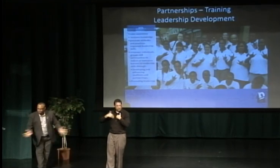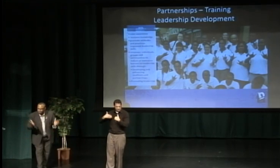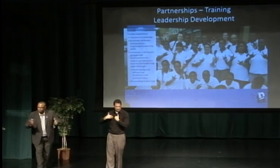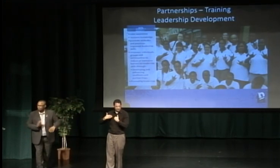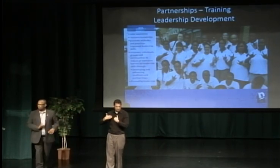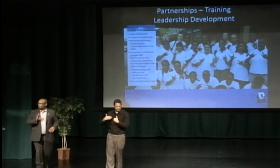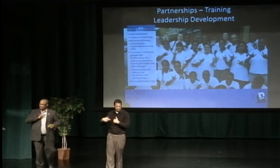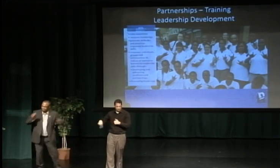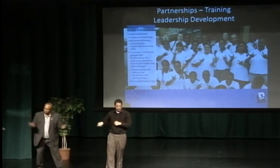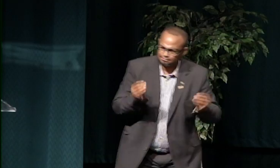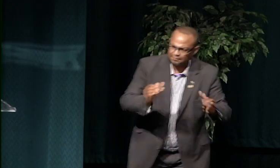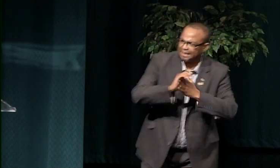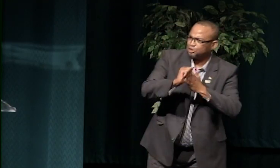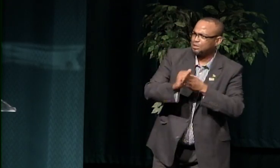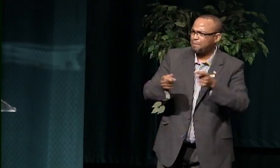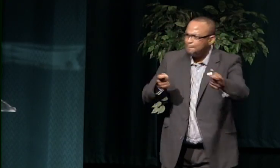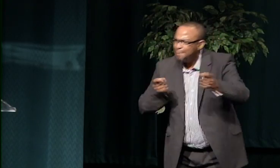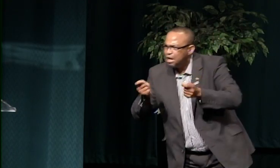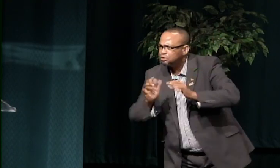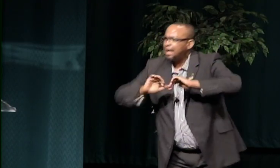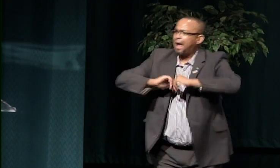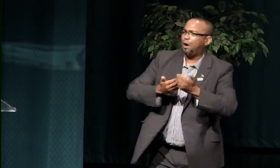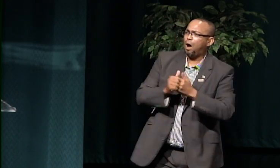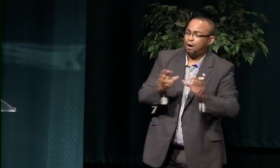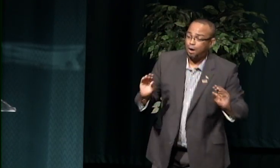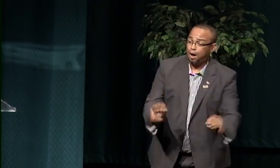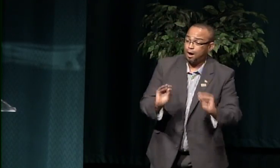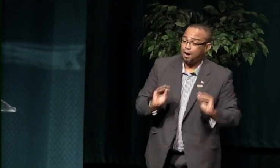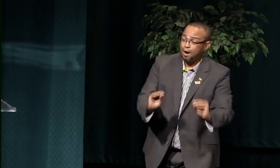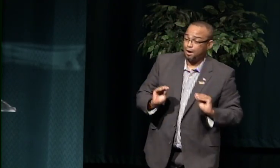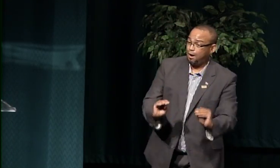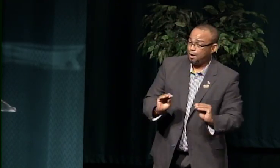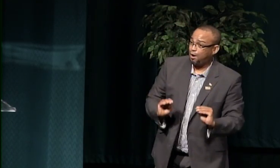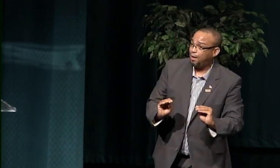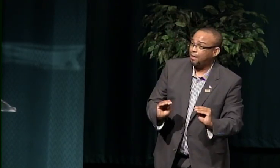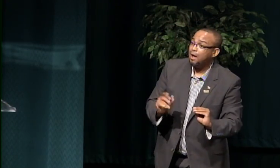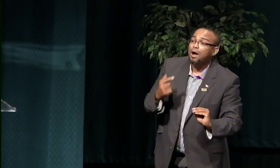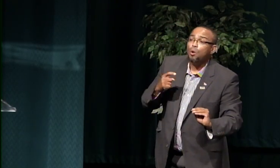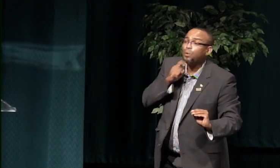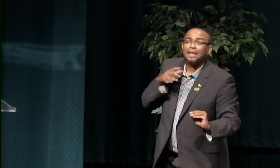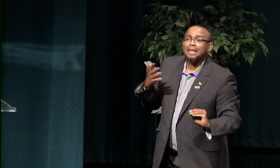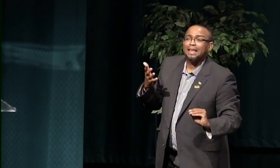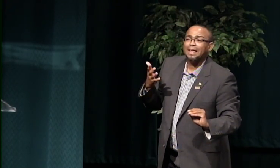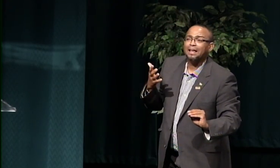and knowledge with our youth. We give them the skills that they in turn need